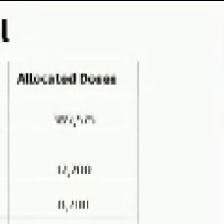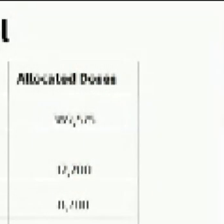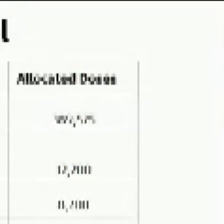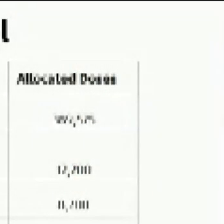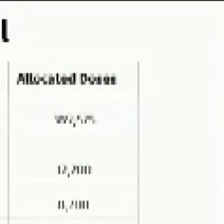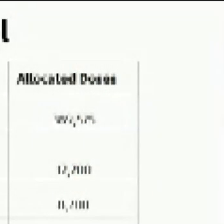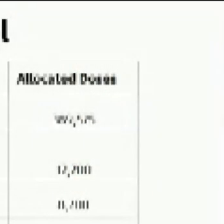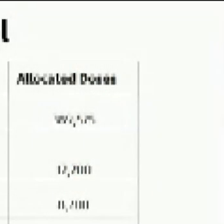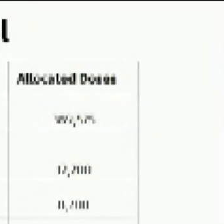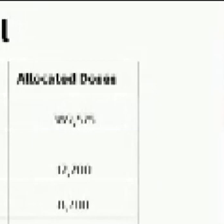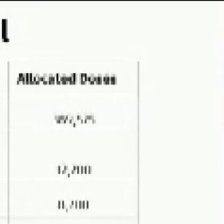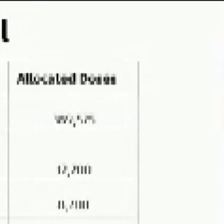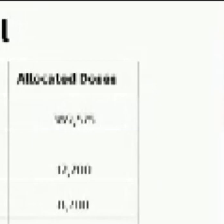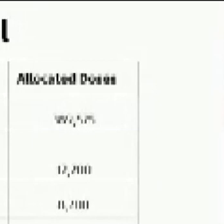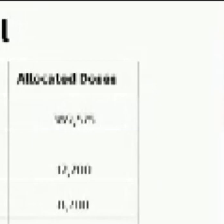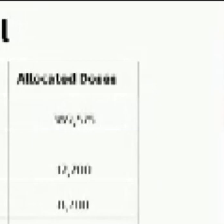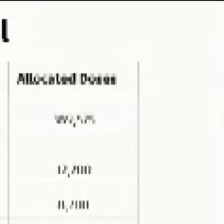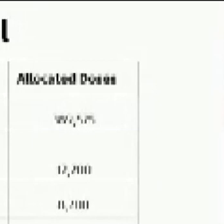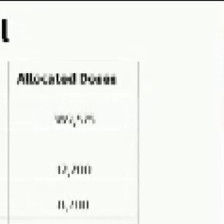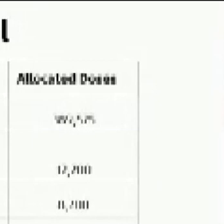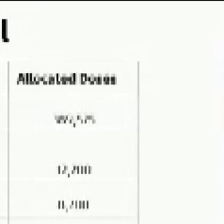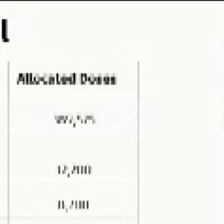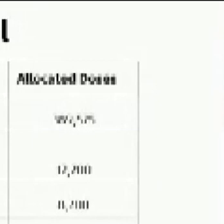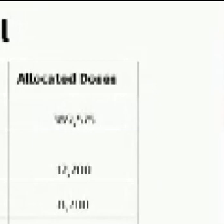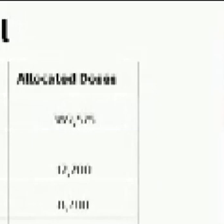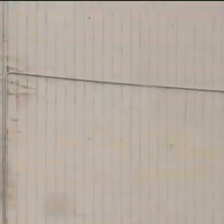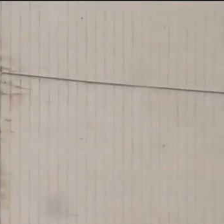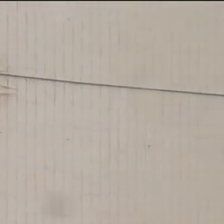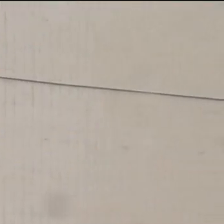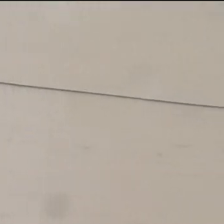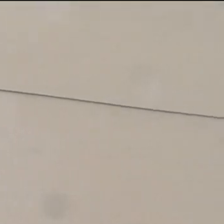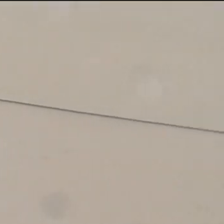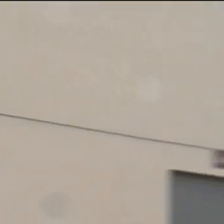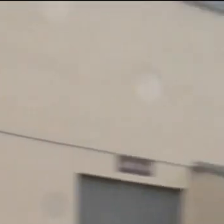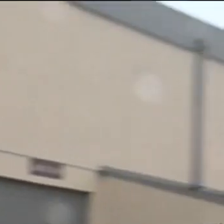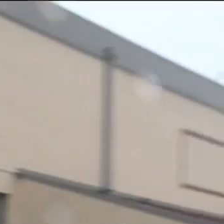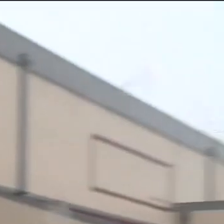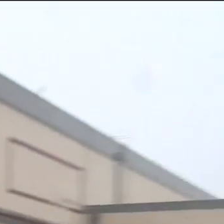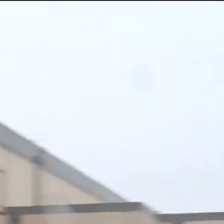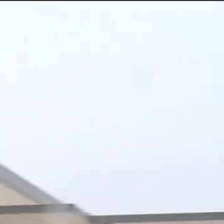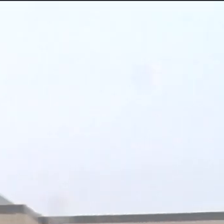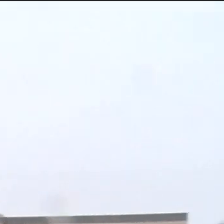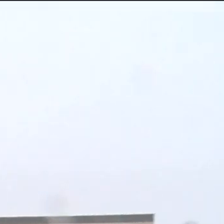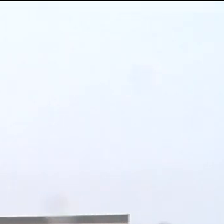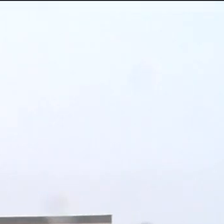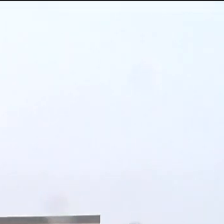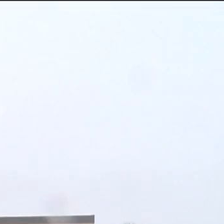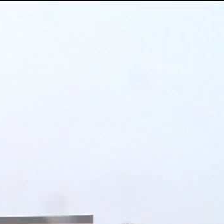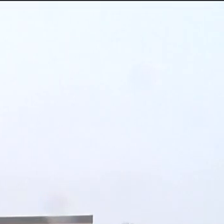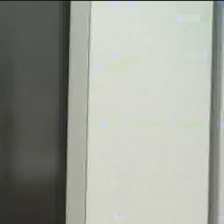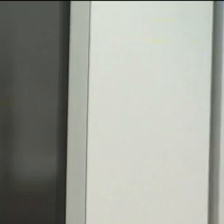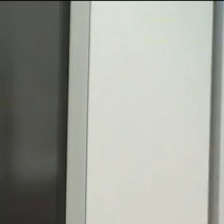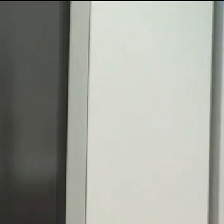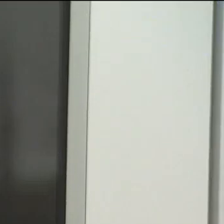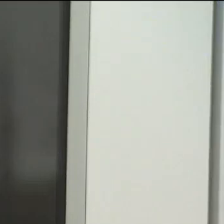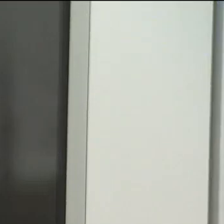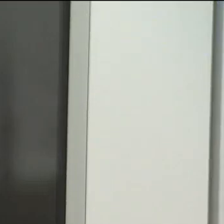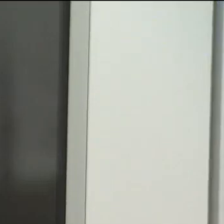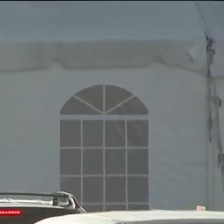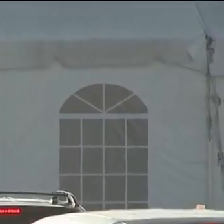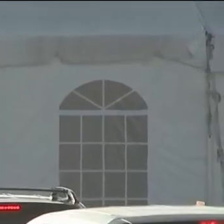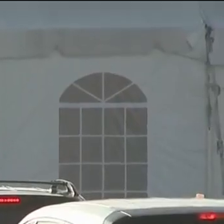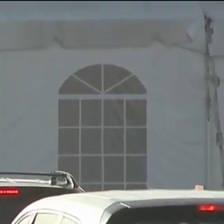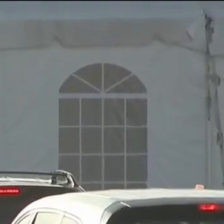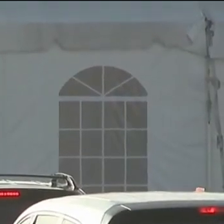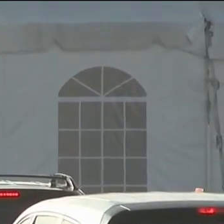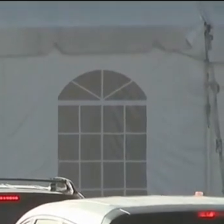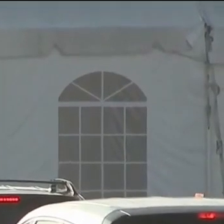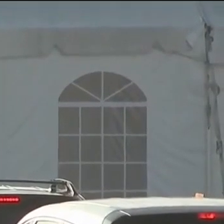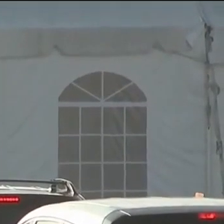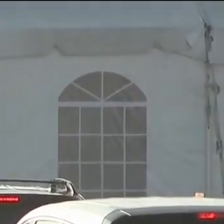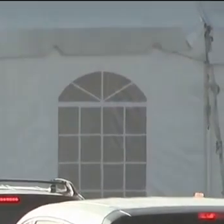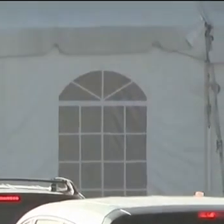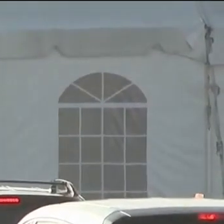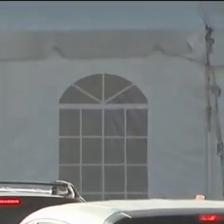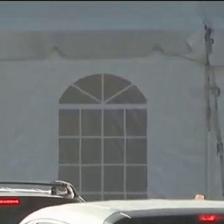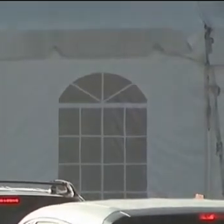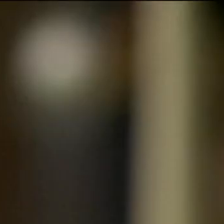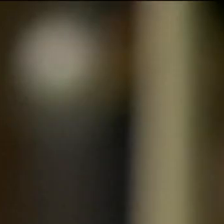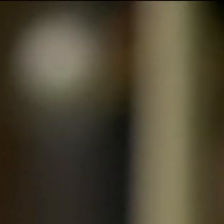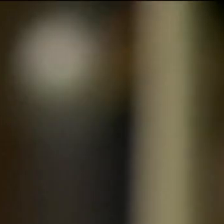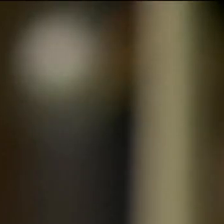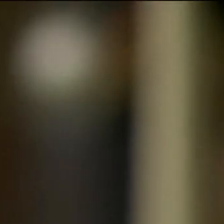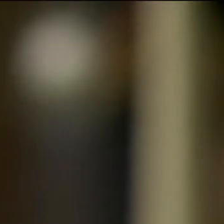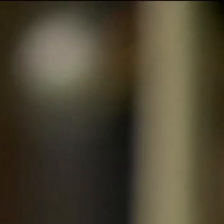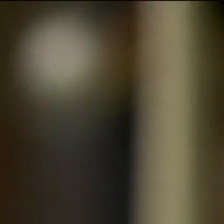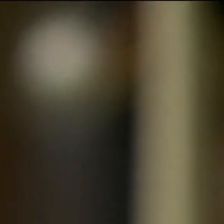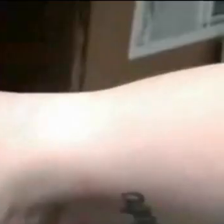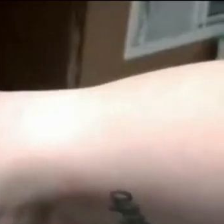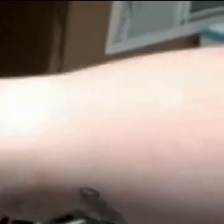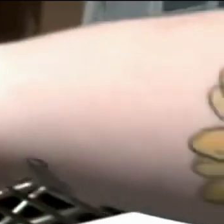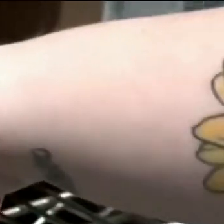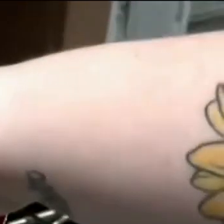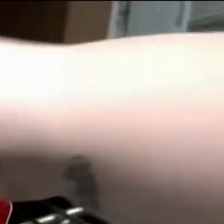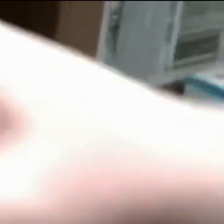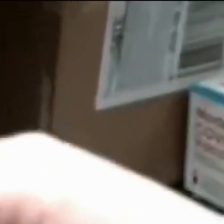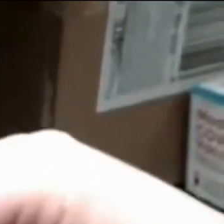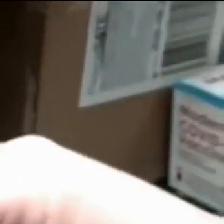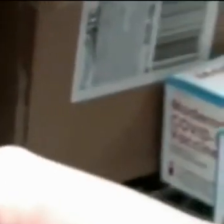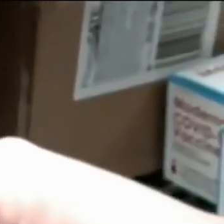THE FINAL DECISION COMES FROM THE COUNTIES BASED ON RESOURCES - THE STATE SHE SAYS IS TRYING TO MAKE SURE NO VACCINES GO TO WASTE WHILE GETTING TO THOSE WHO NEED THEM